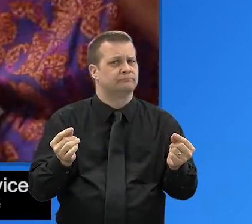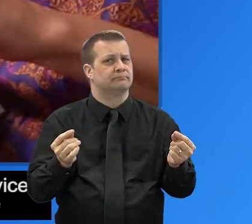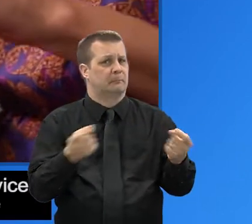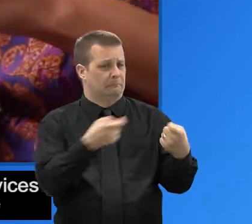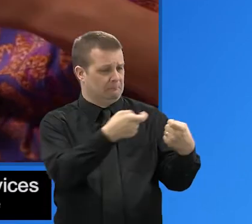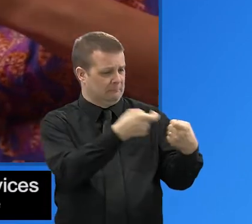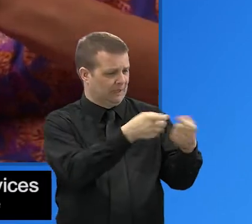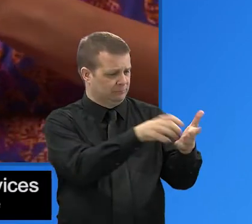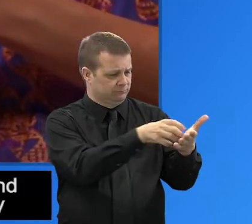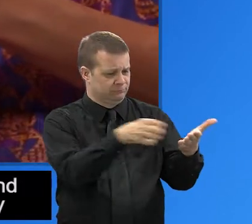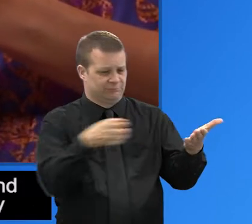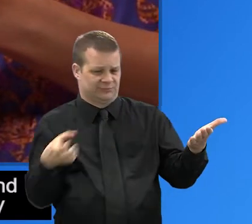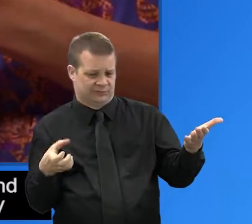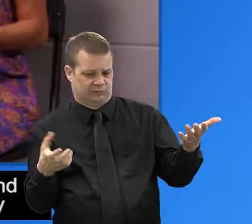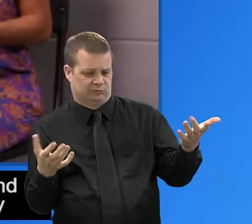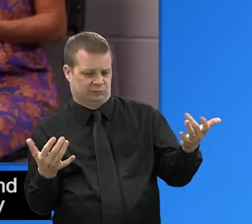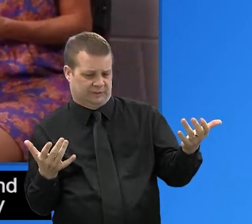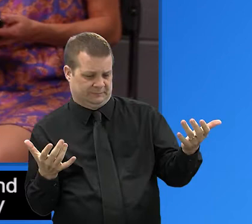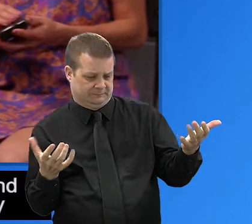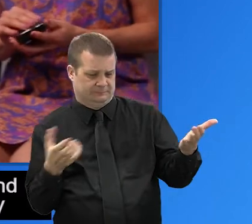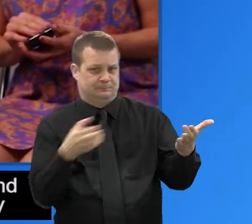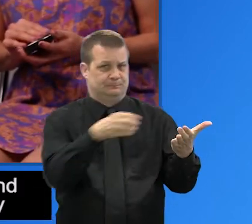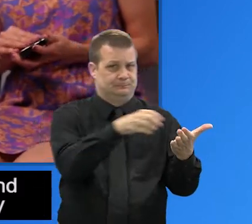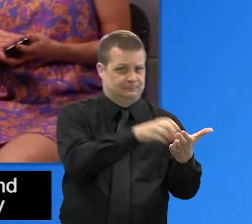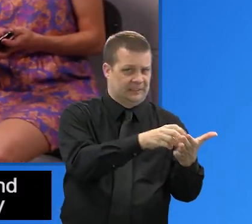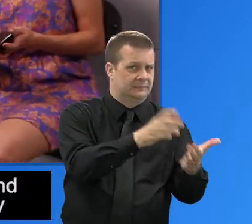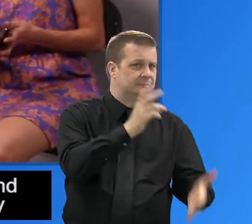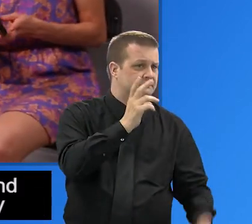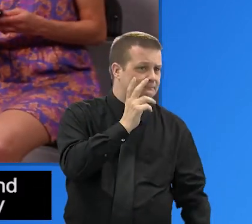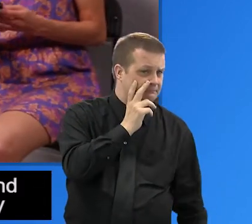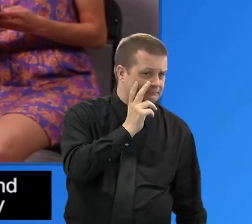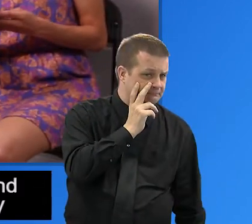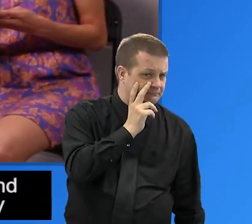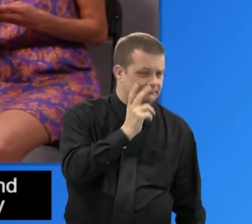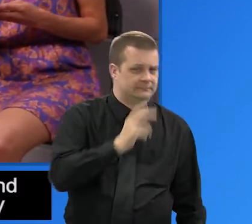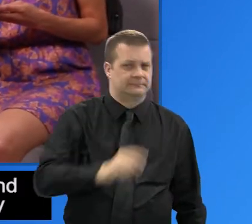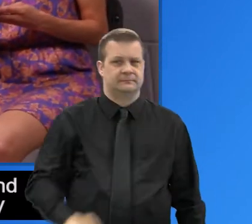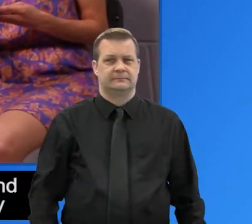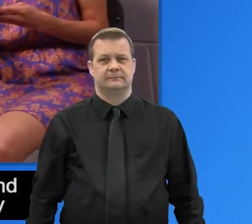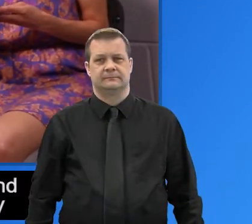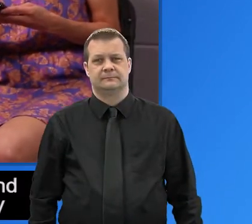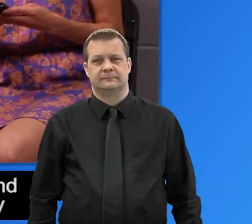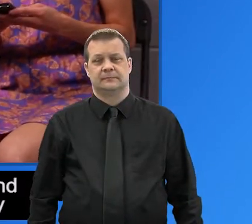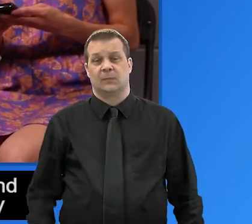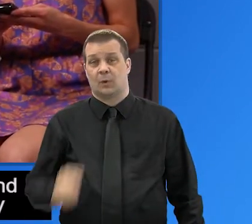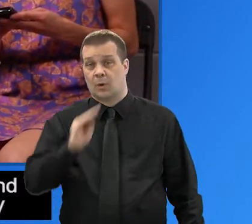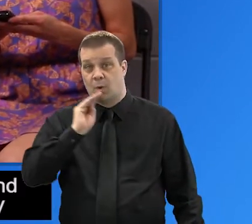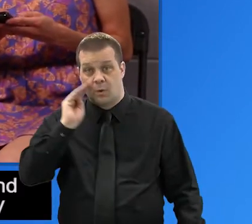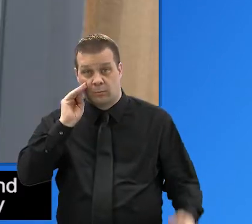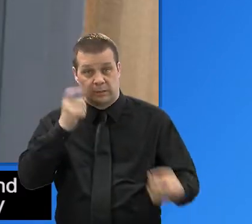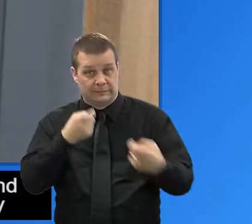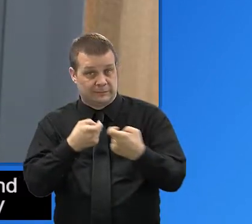you can try taking the batteries out of the device, putting them back in, and restarting the device as normal.